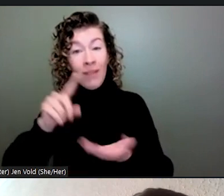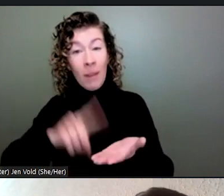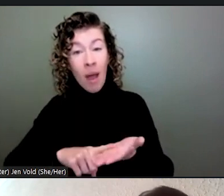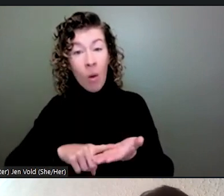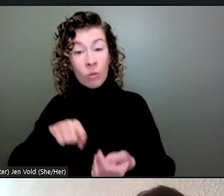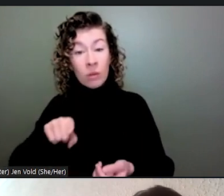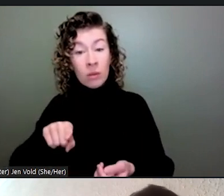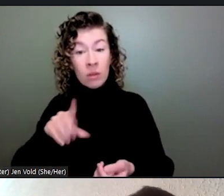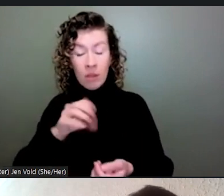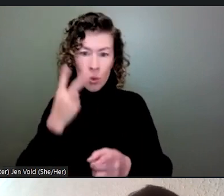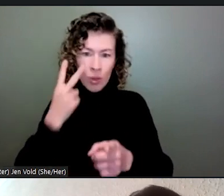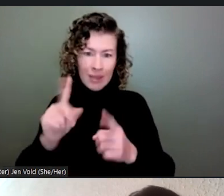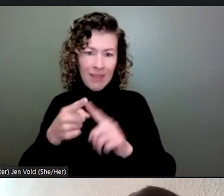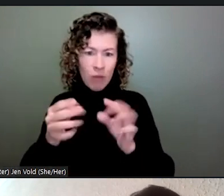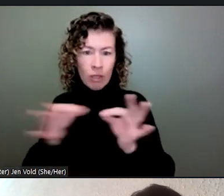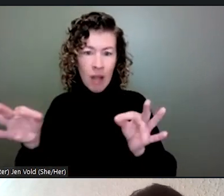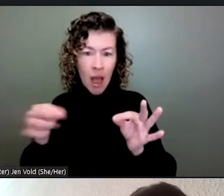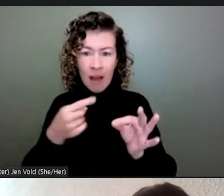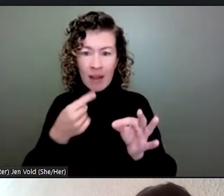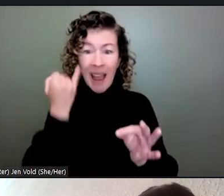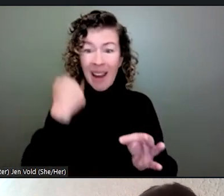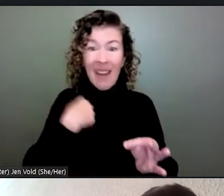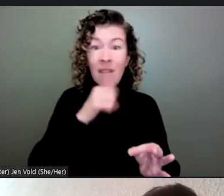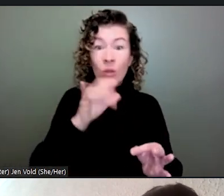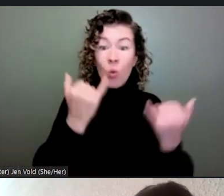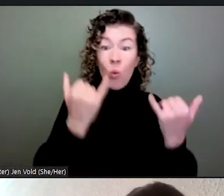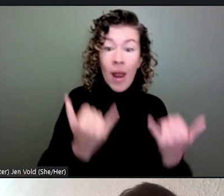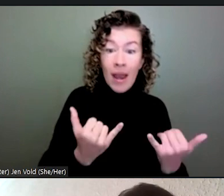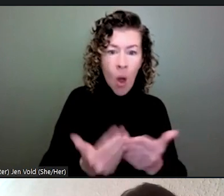you can just see on that first line, "If I don't do it now before you know, again, it's 200 pounds."